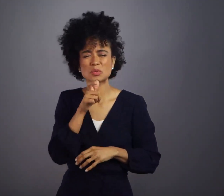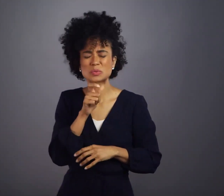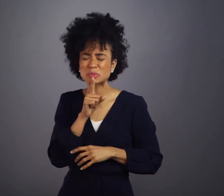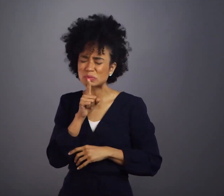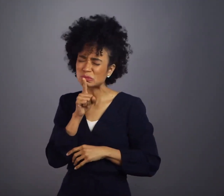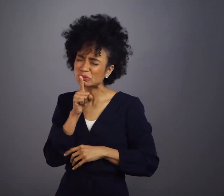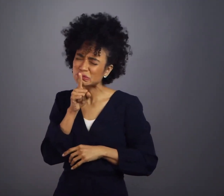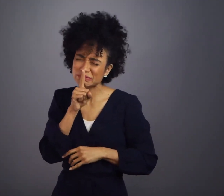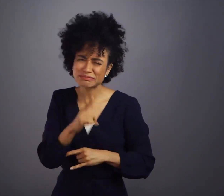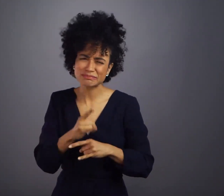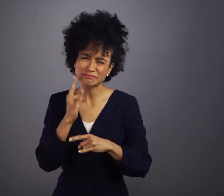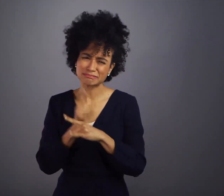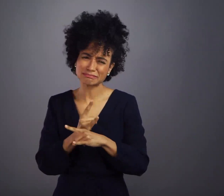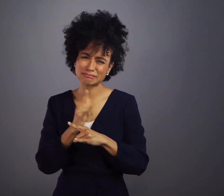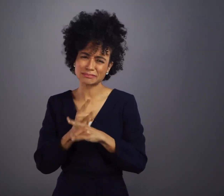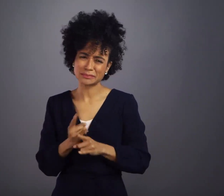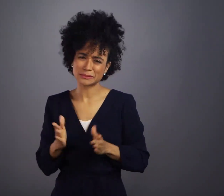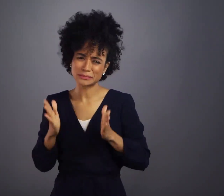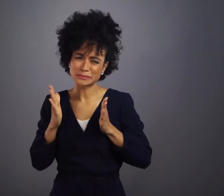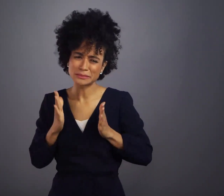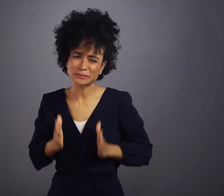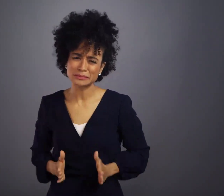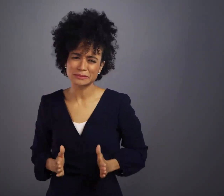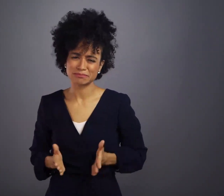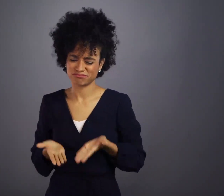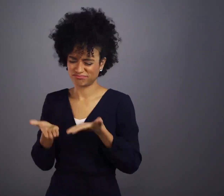But what about the real alcoholic?